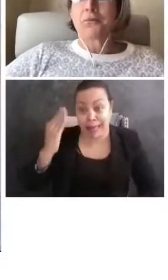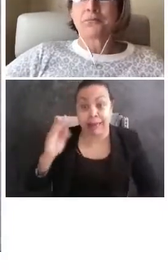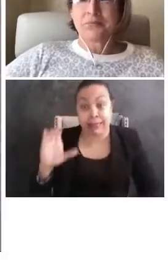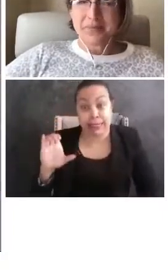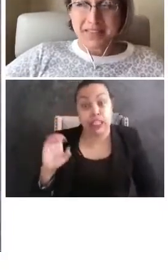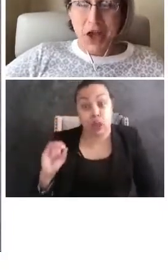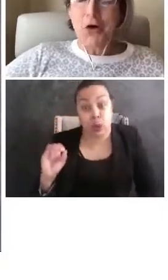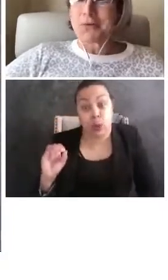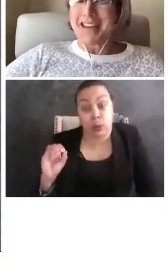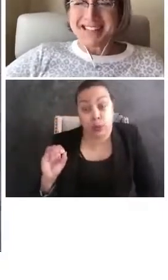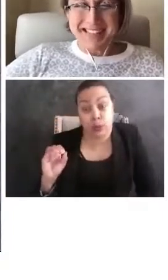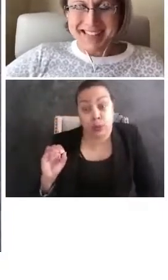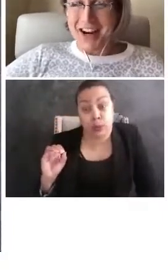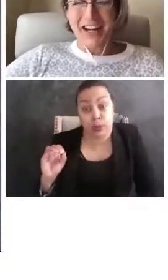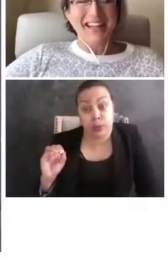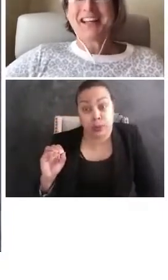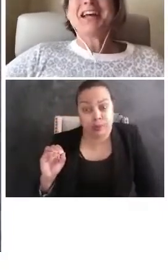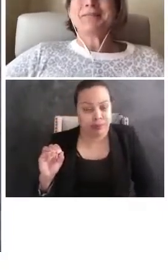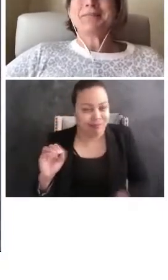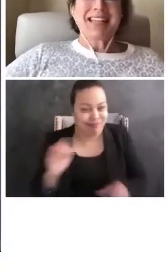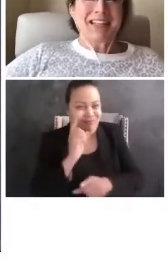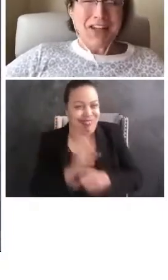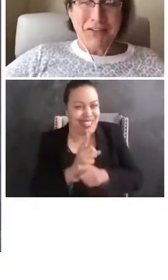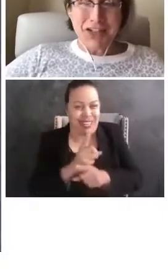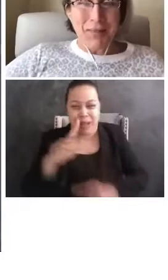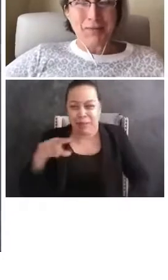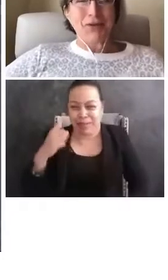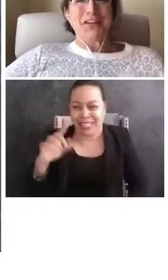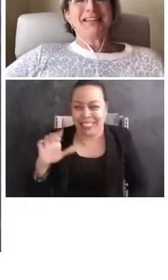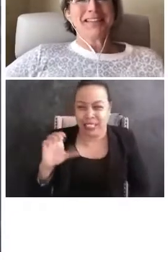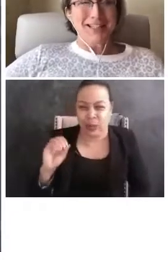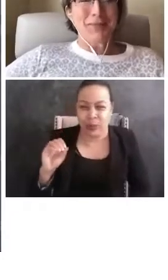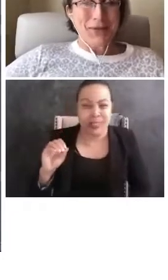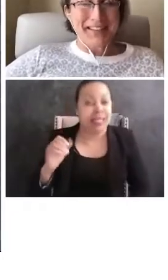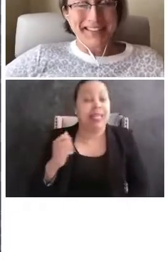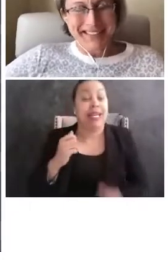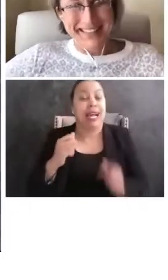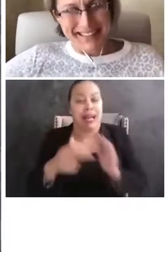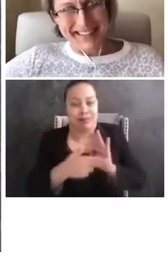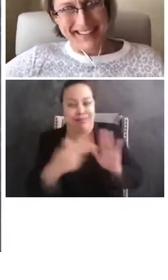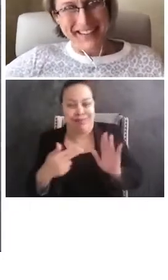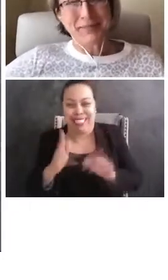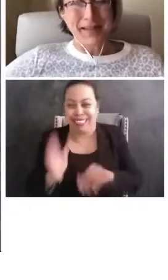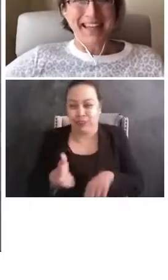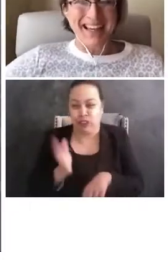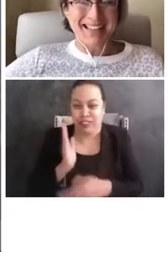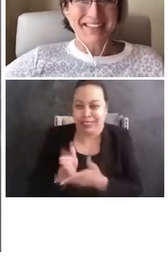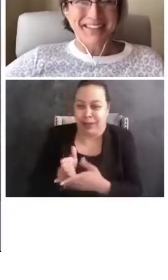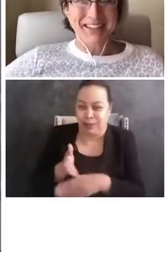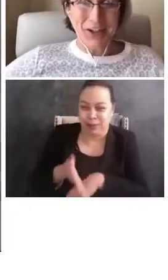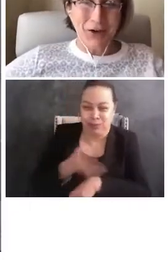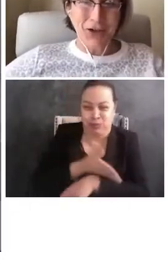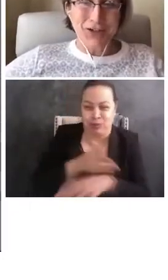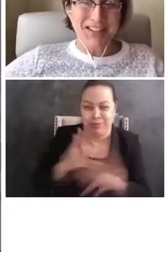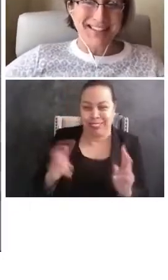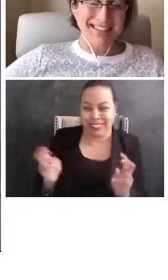I just wanted to make that clear.